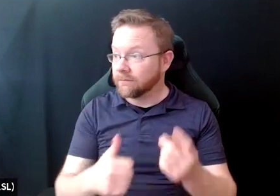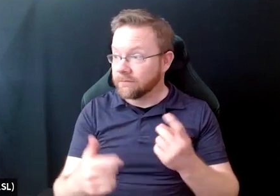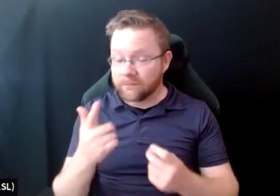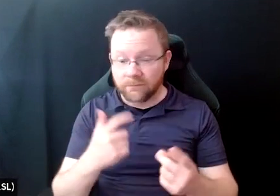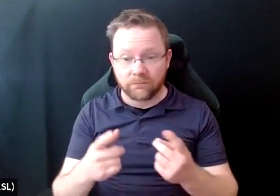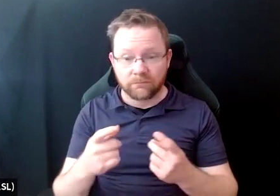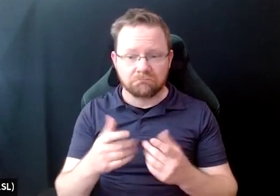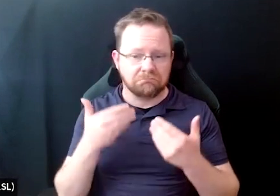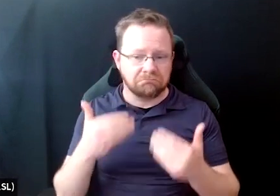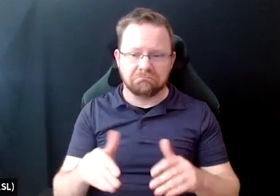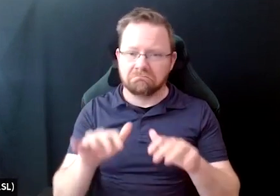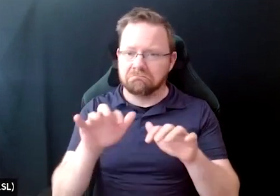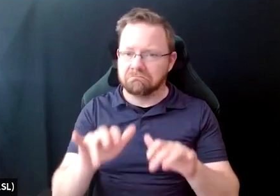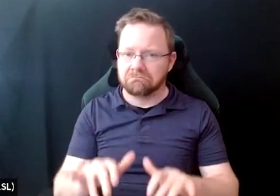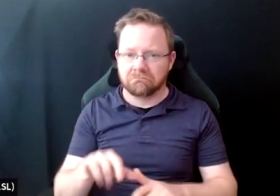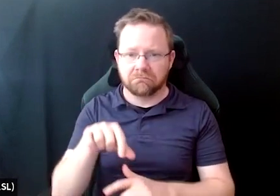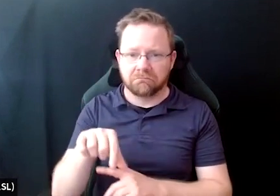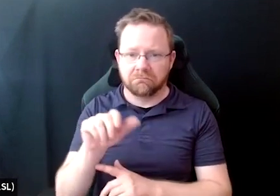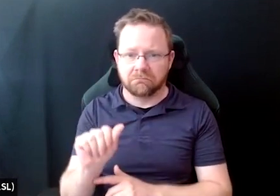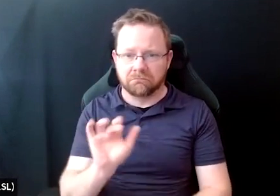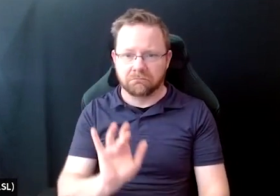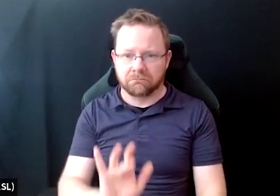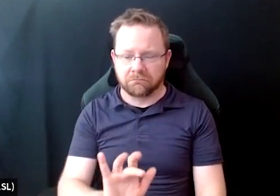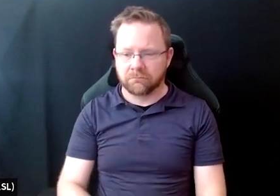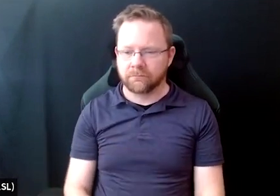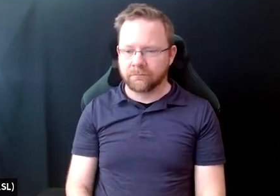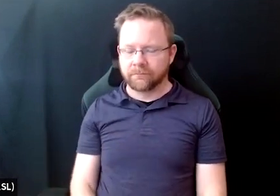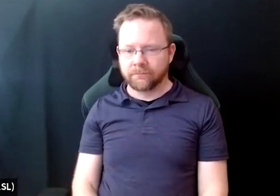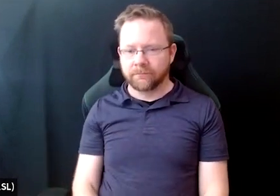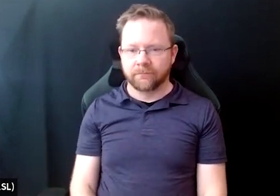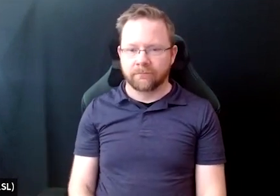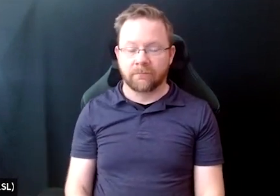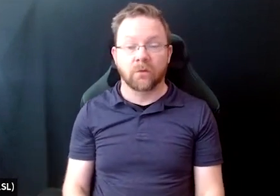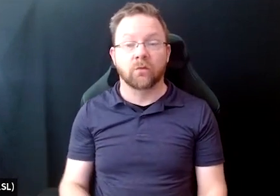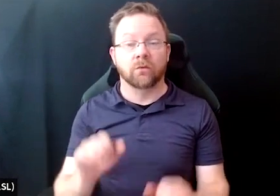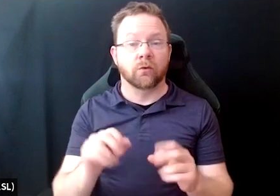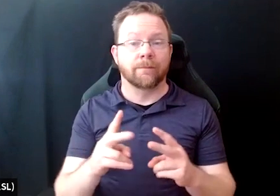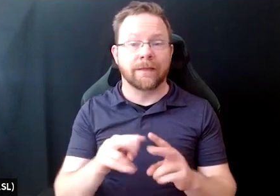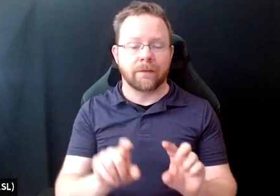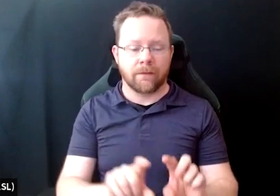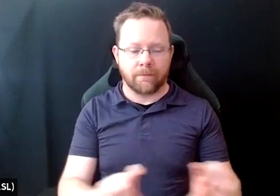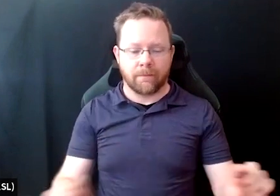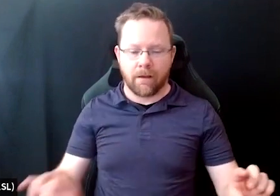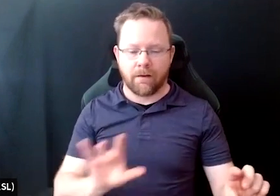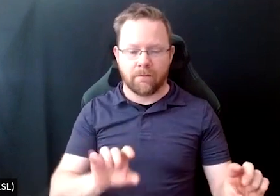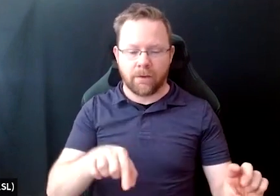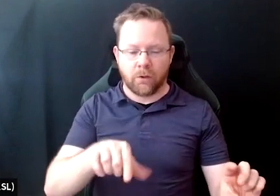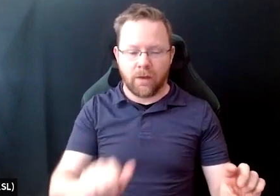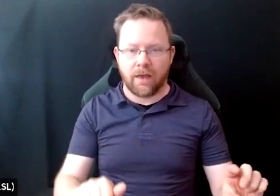please feel free to submit them using the Q&A feature. It is in either the bar at the bottom of your screen or along